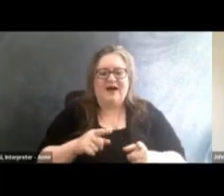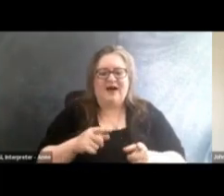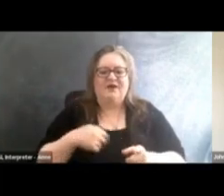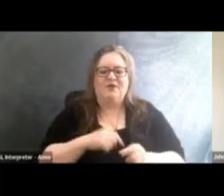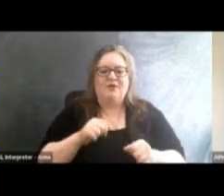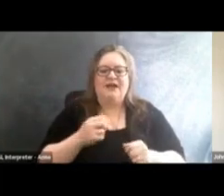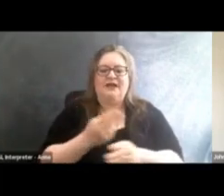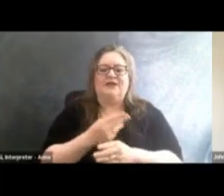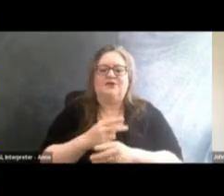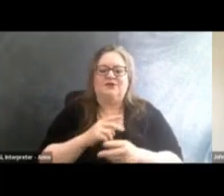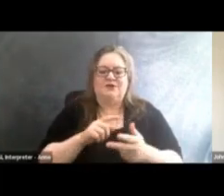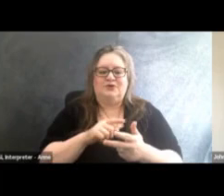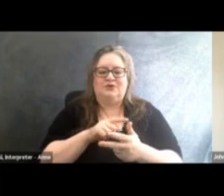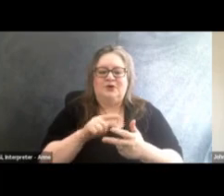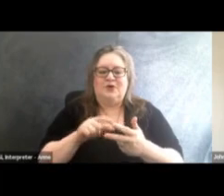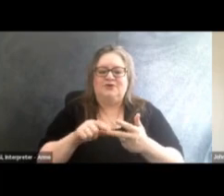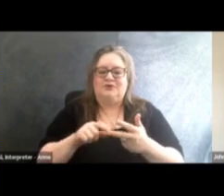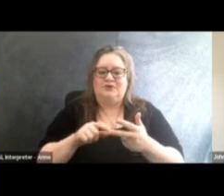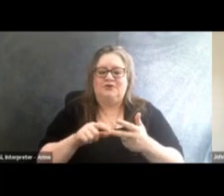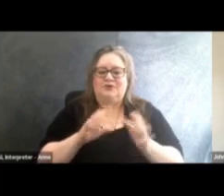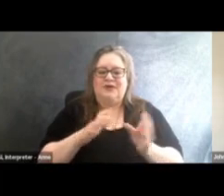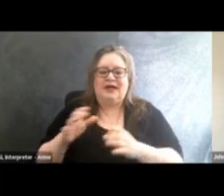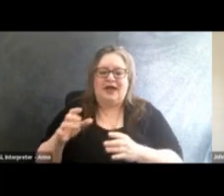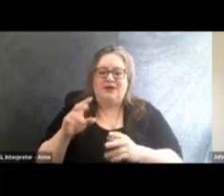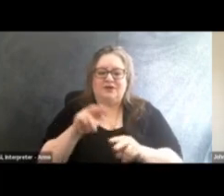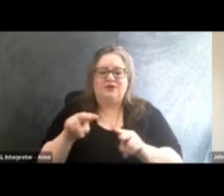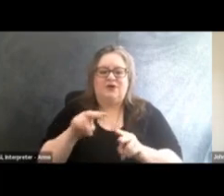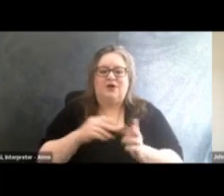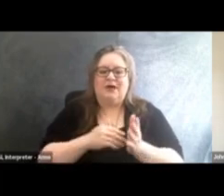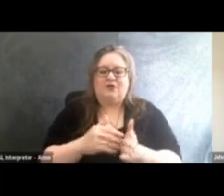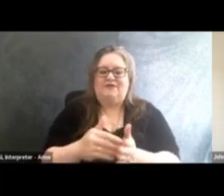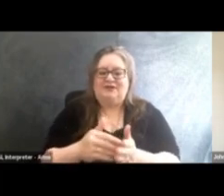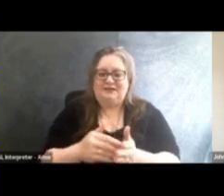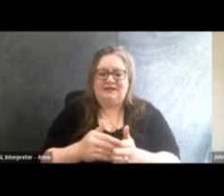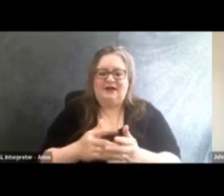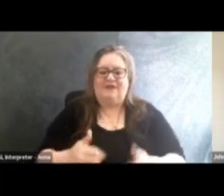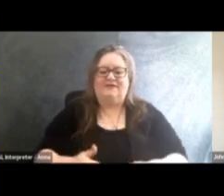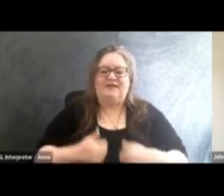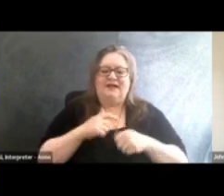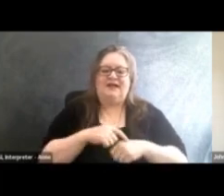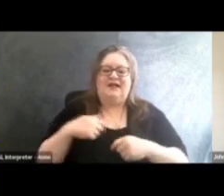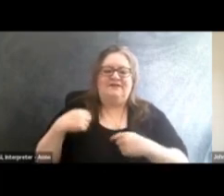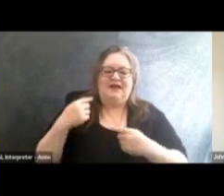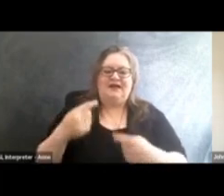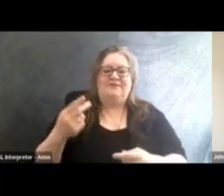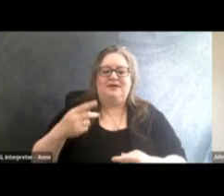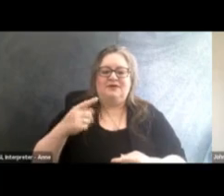categories we just looked at to look at prevalence, then of lifetime history of traumatic brain injury in the adult